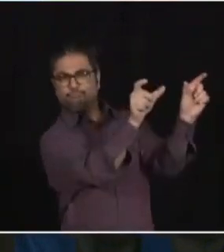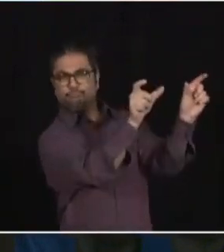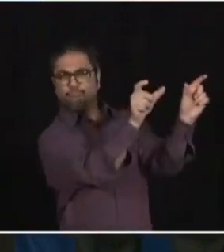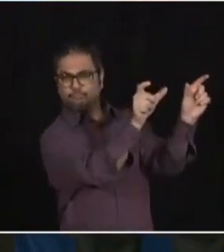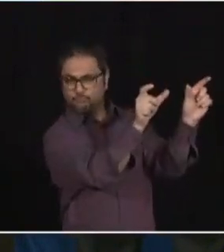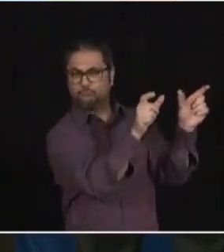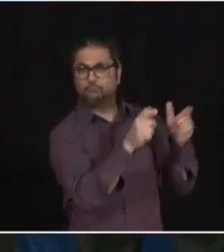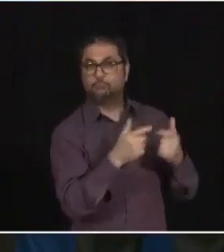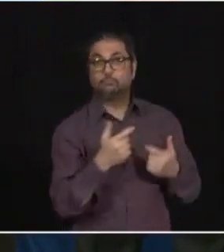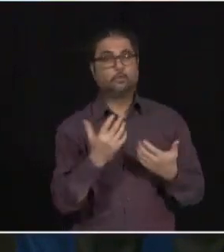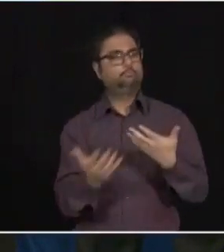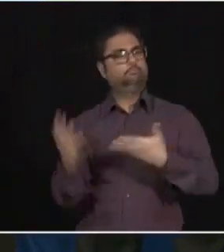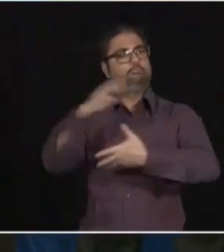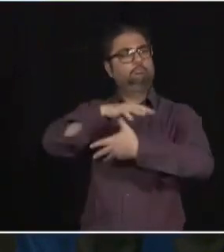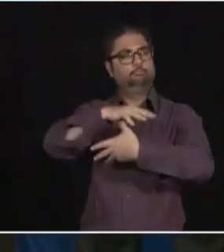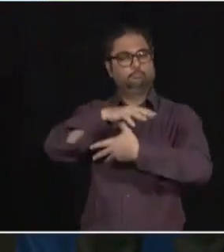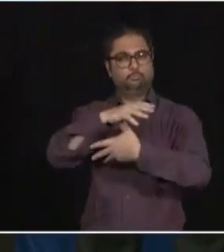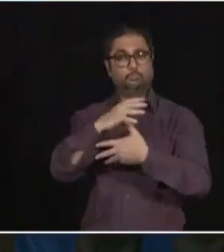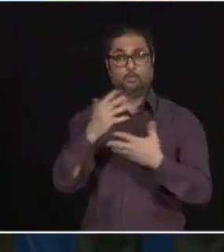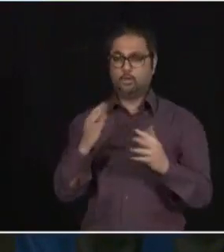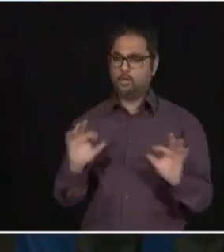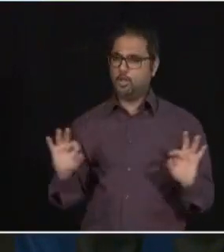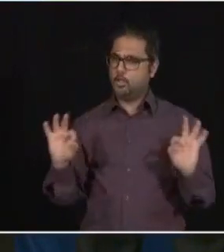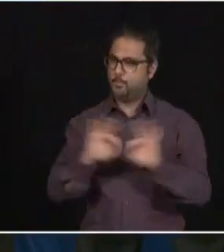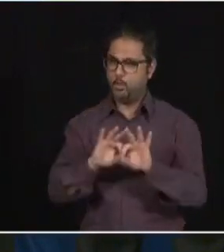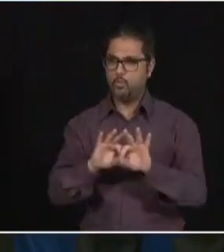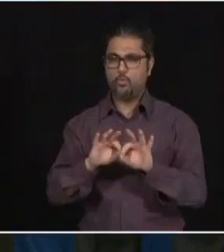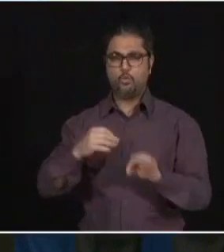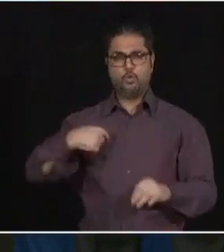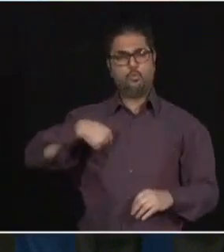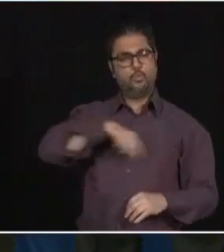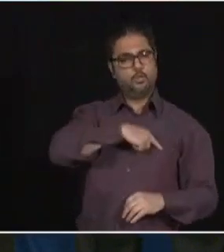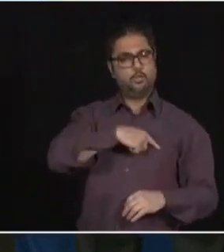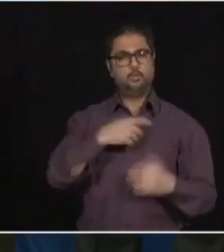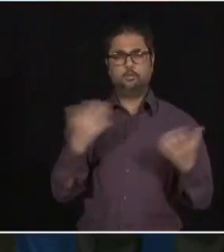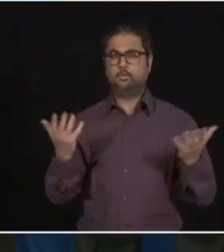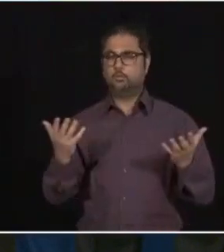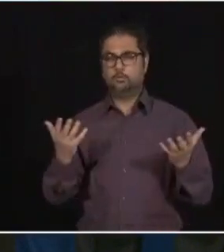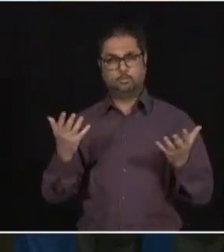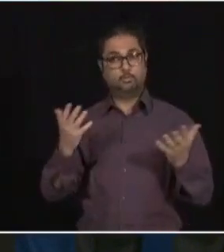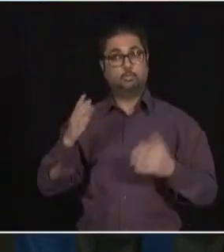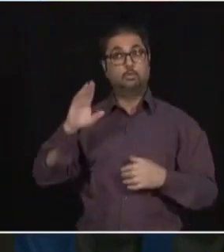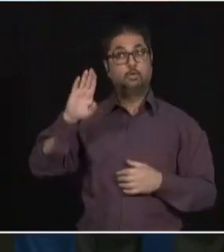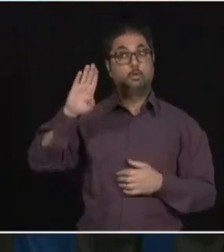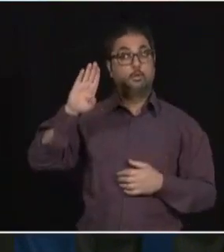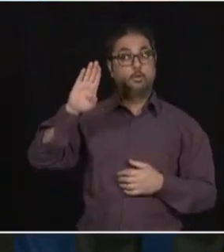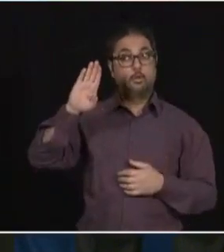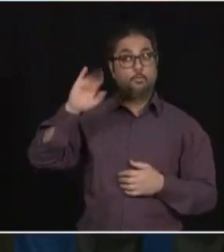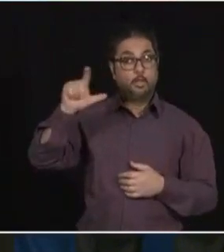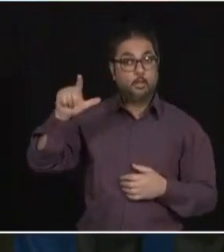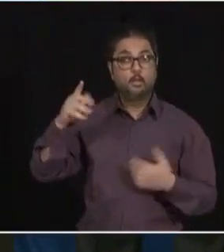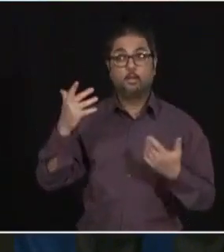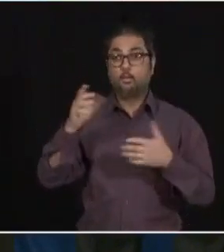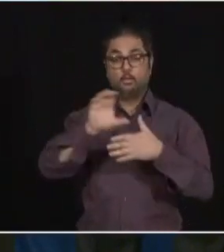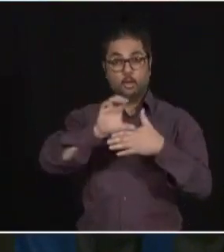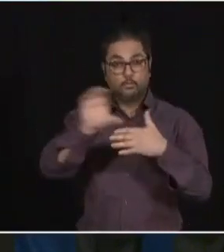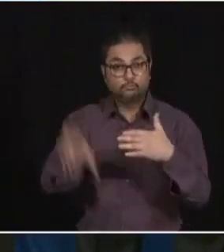Number one priority is let's really strengthen the bail conditions. Let's strengthen the sentences rather than give them these